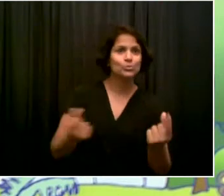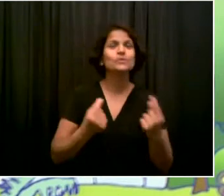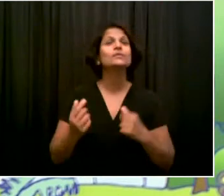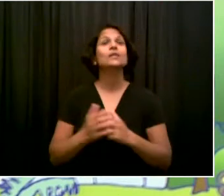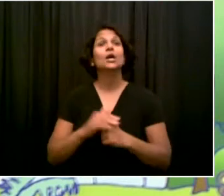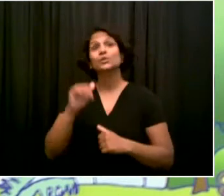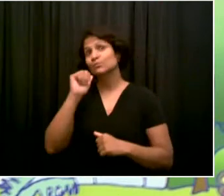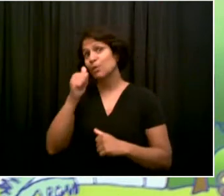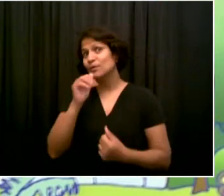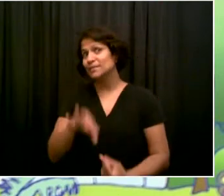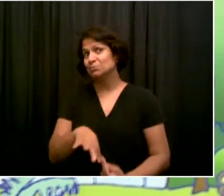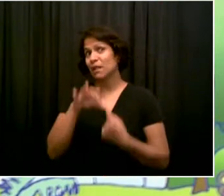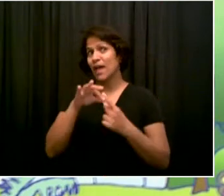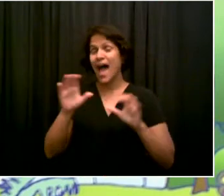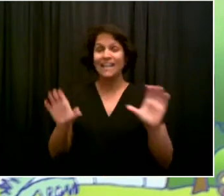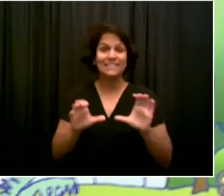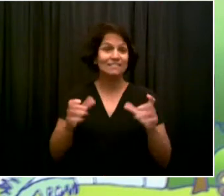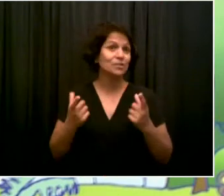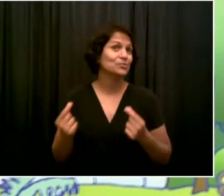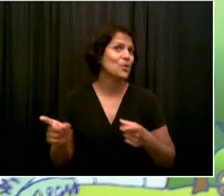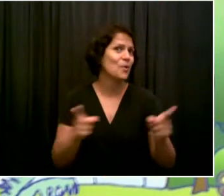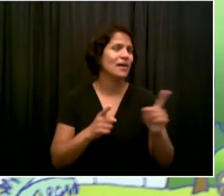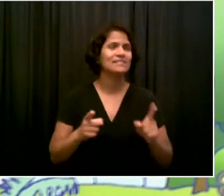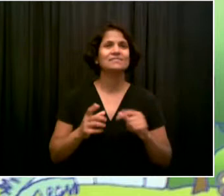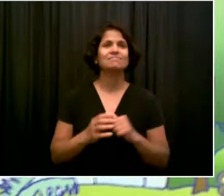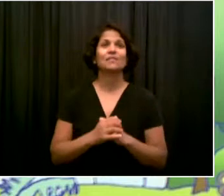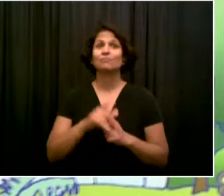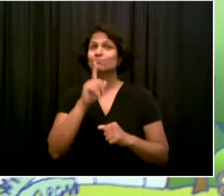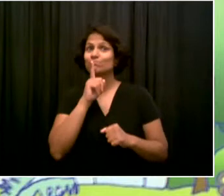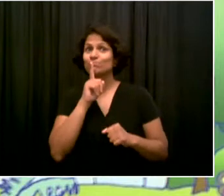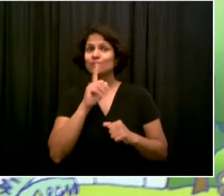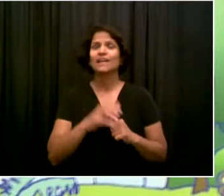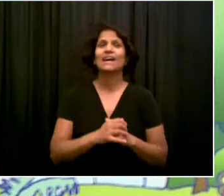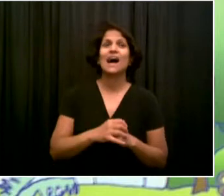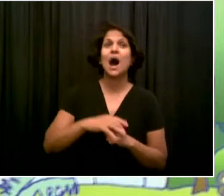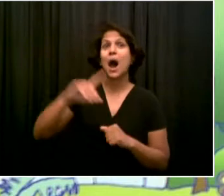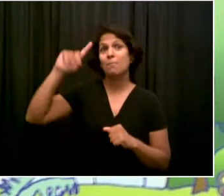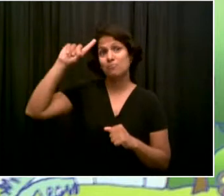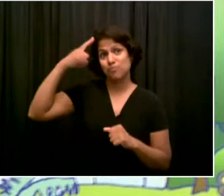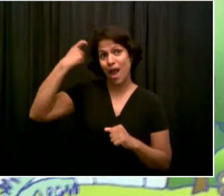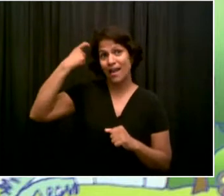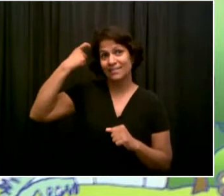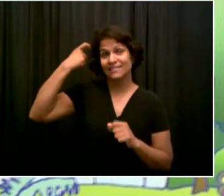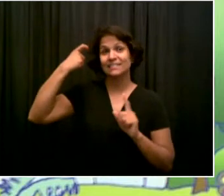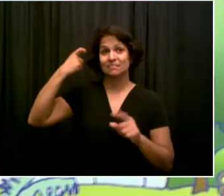IT IS ALREADY BEEN AN AMAZING WEEK. MORE TO COME, VERY SPECIAL ACTIVITIES